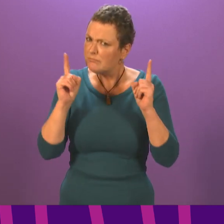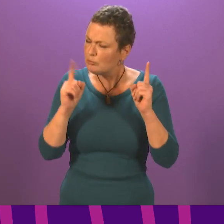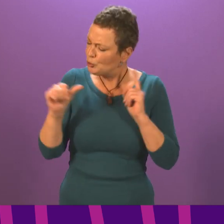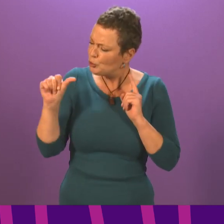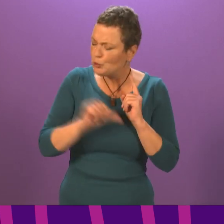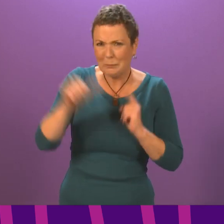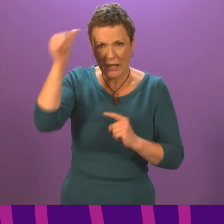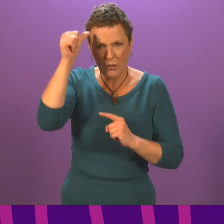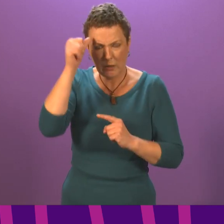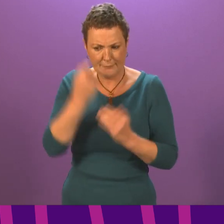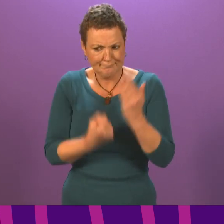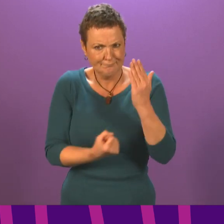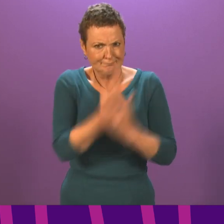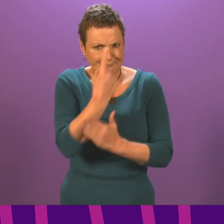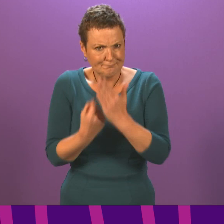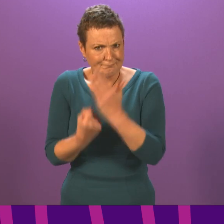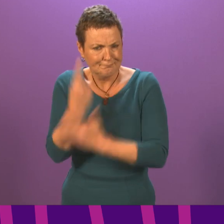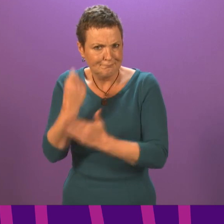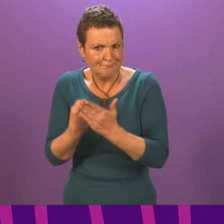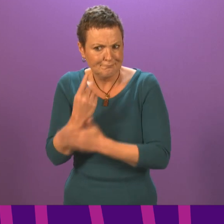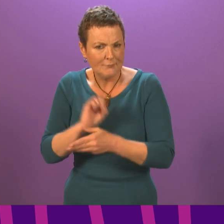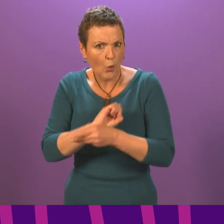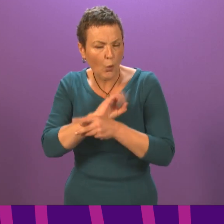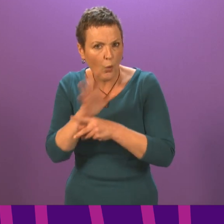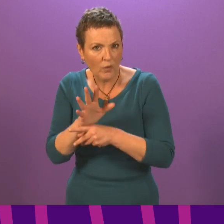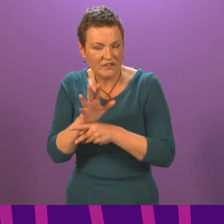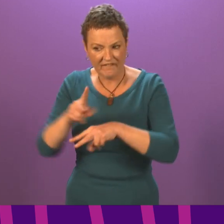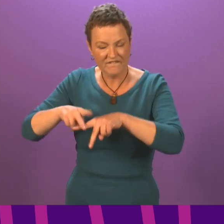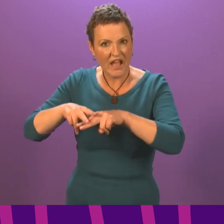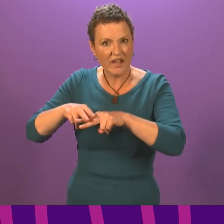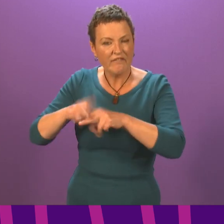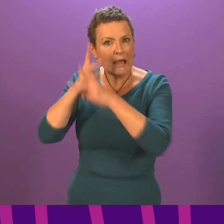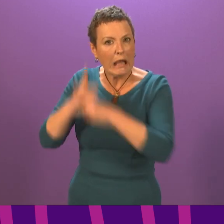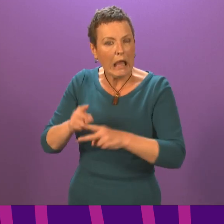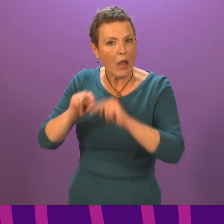Covid outbreaks in some care homes in Fife, where, very sadly, we have seen the deaths